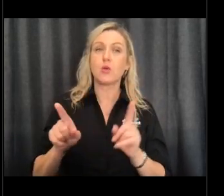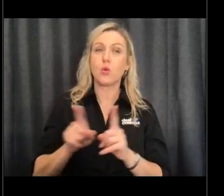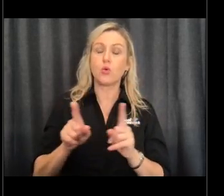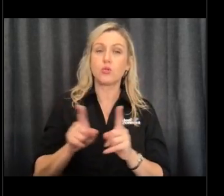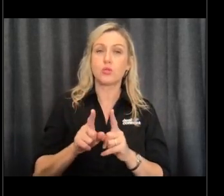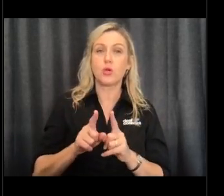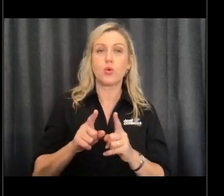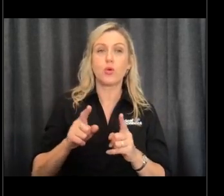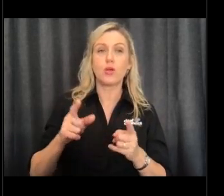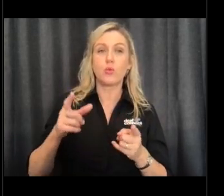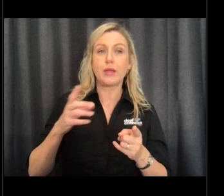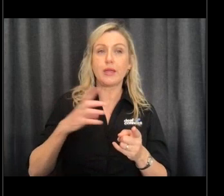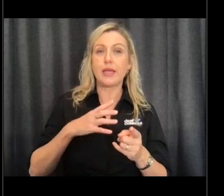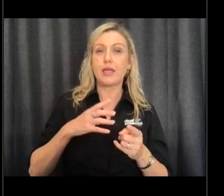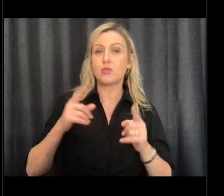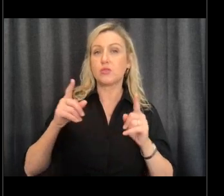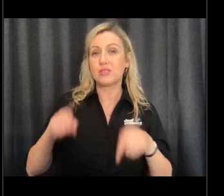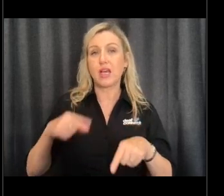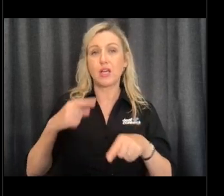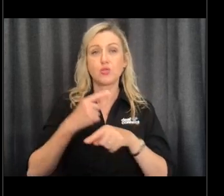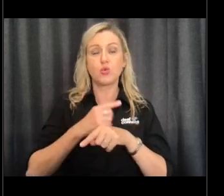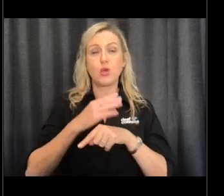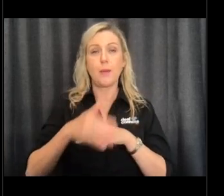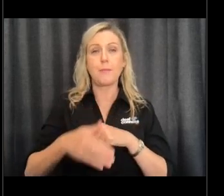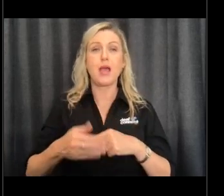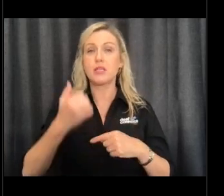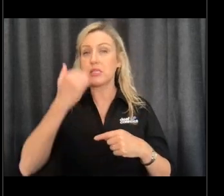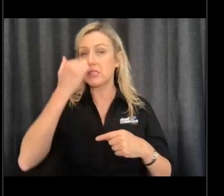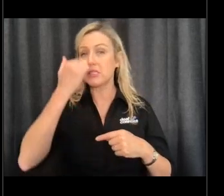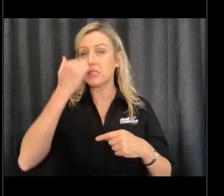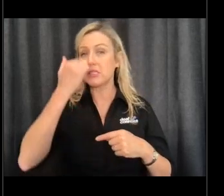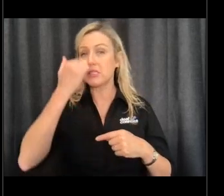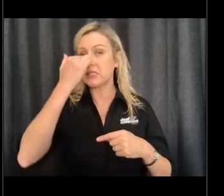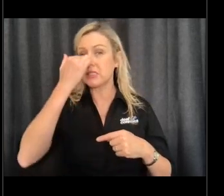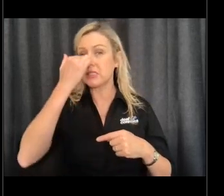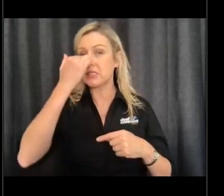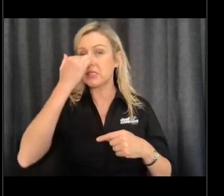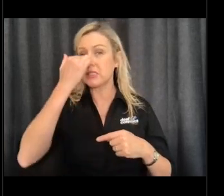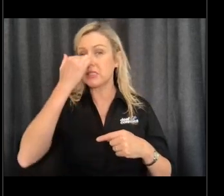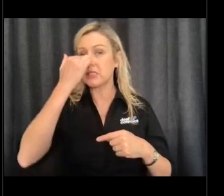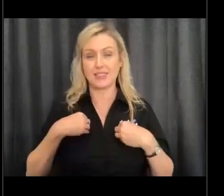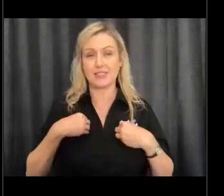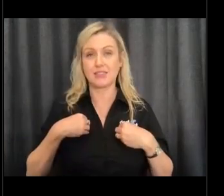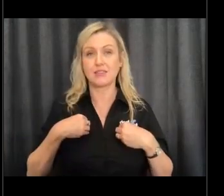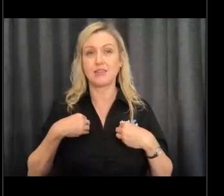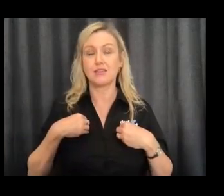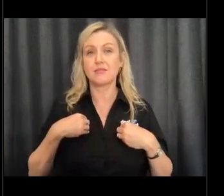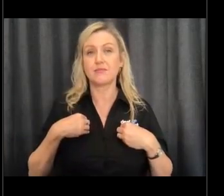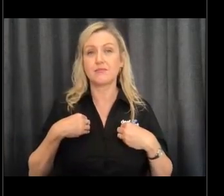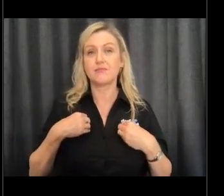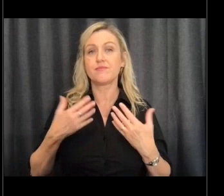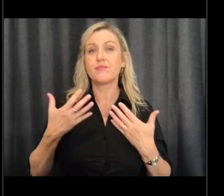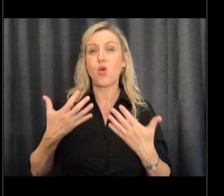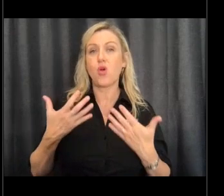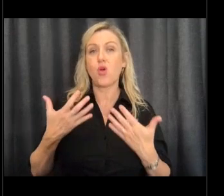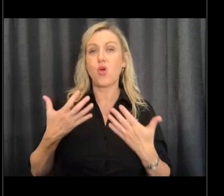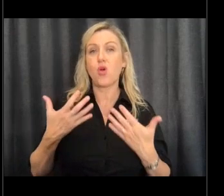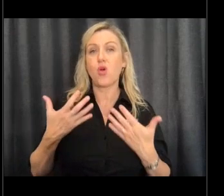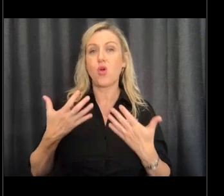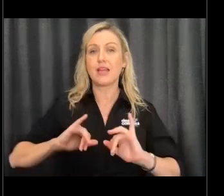helping small business who are directly affected by disasters and while it doesn't do a huge